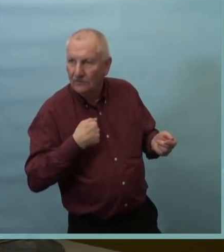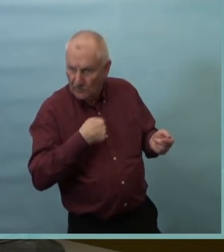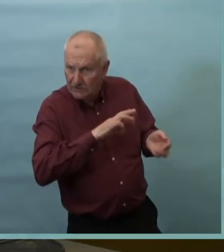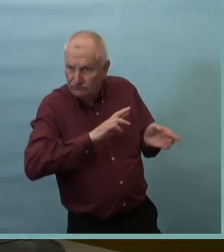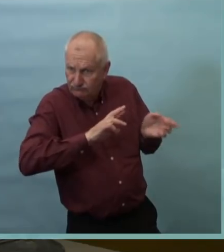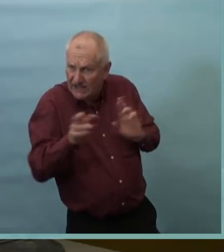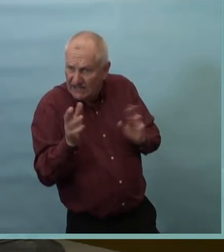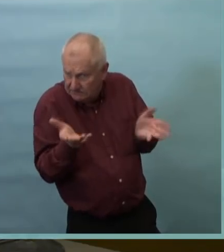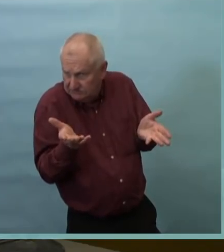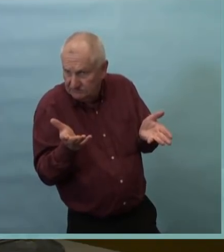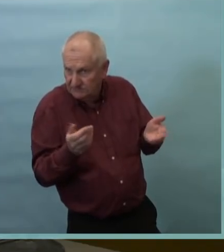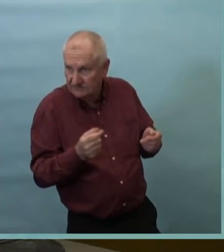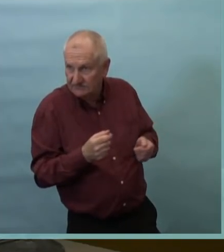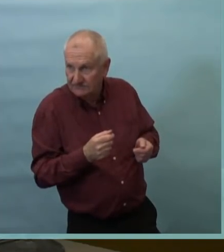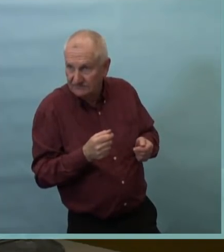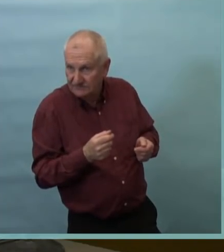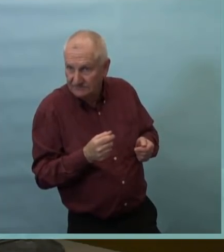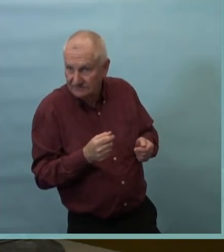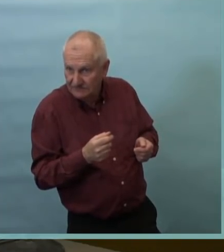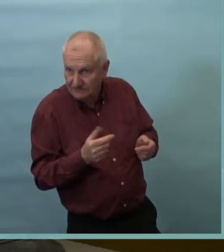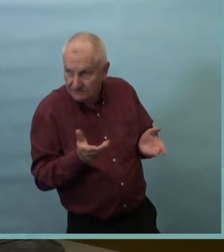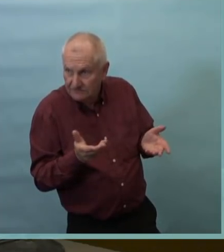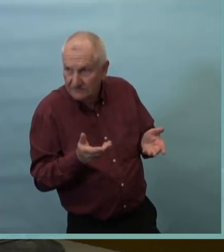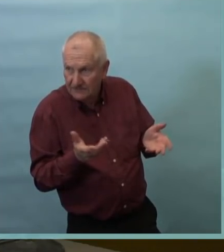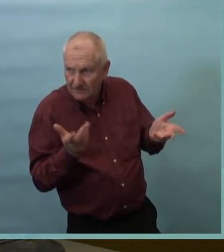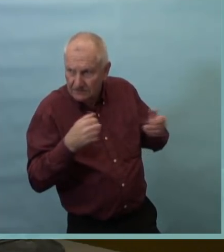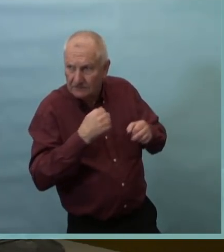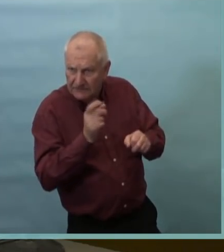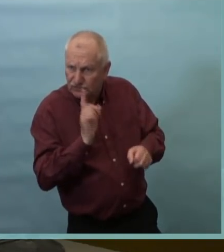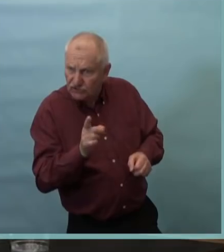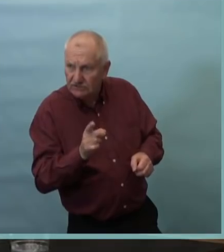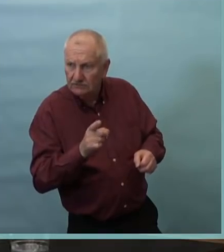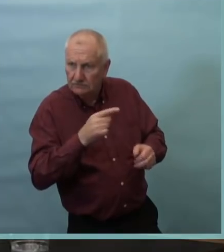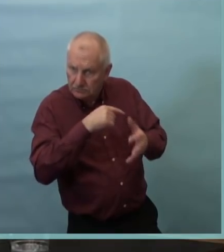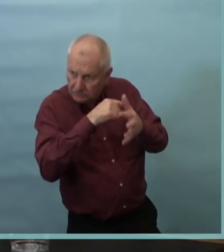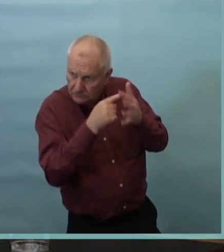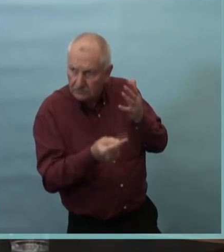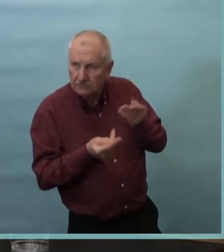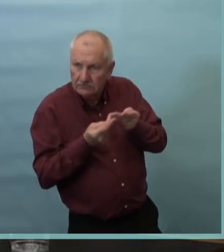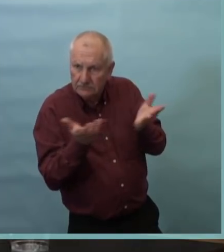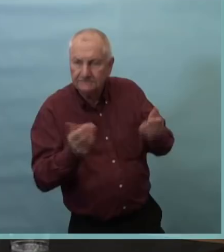we're very sure with what we put out there you know - I mean our plan is is